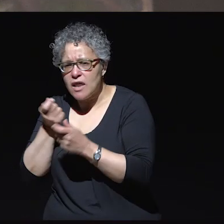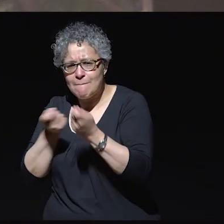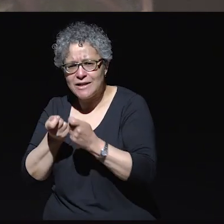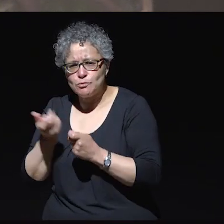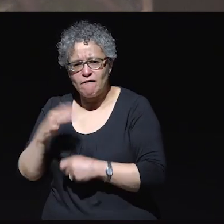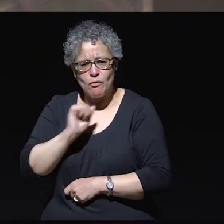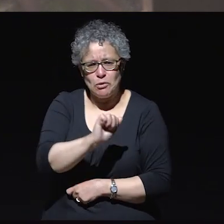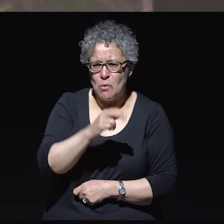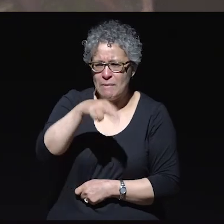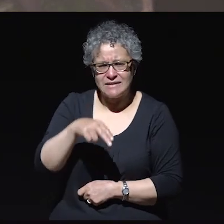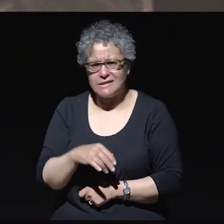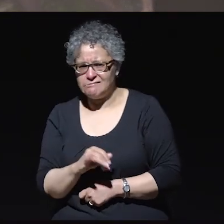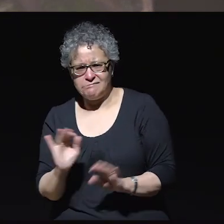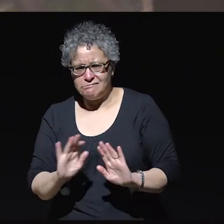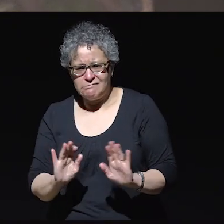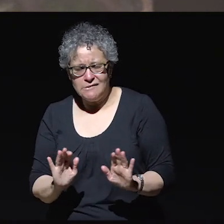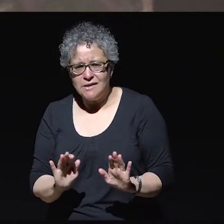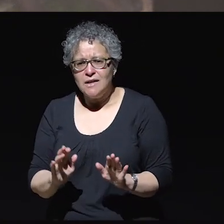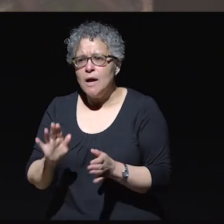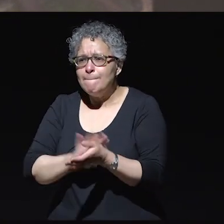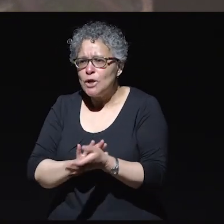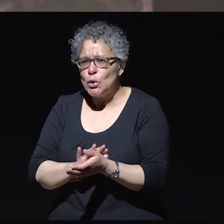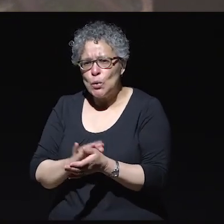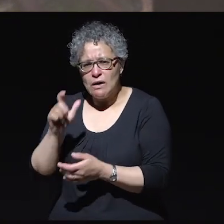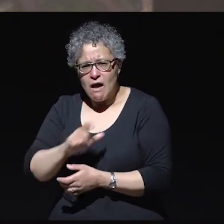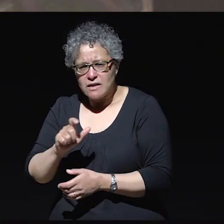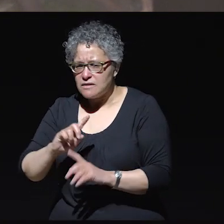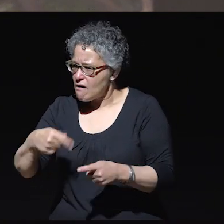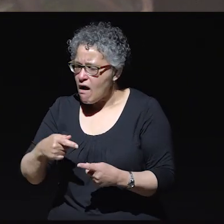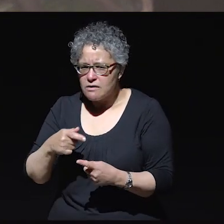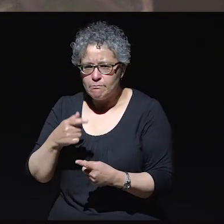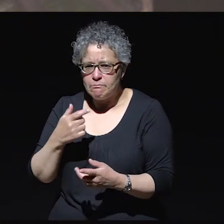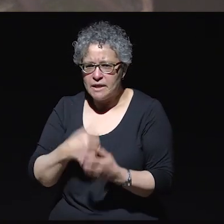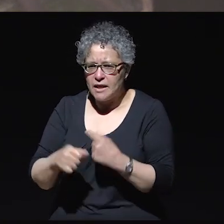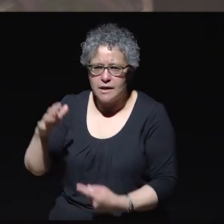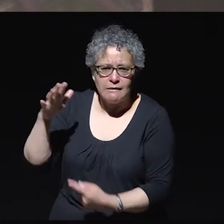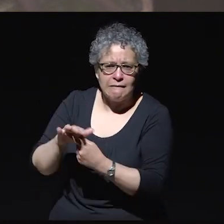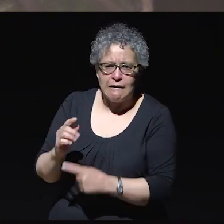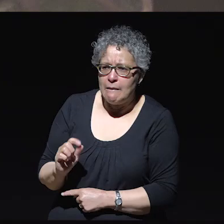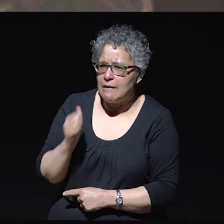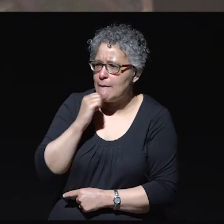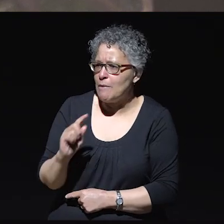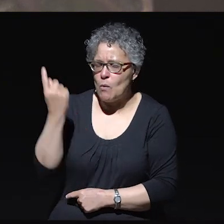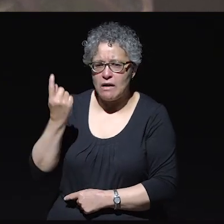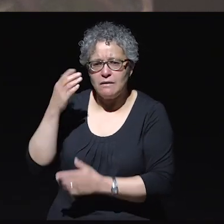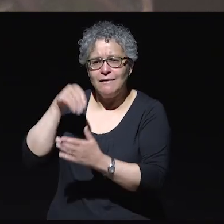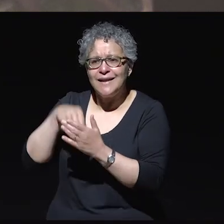that blue and other cool colours could not dominate a canvas. Those kind of colours had to be in the periphery,